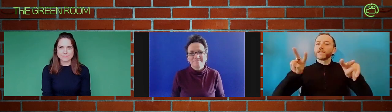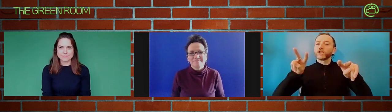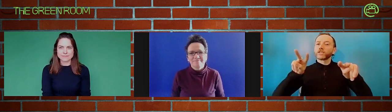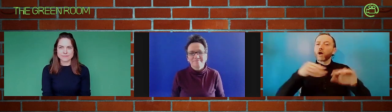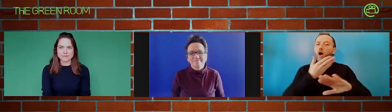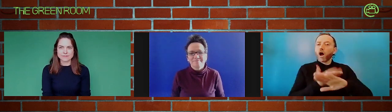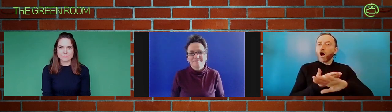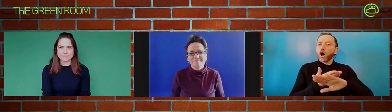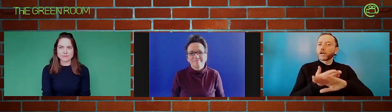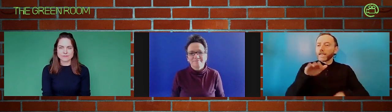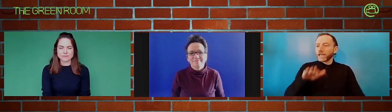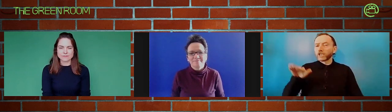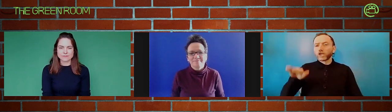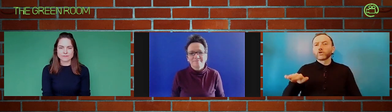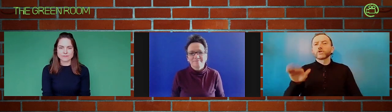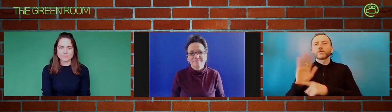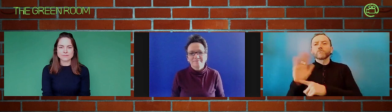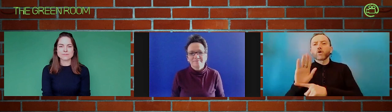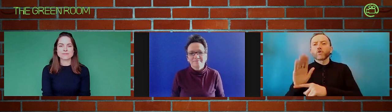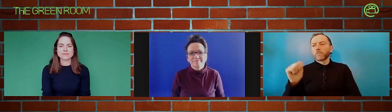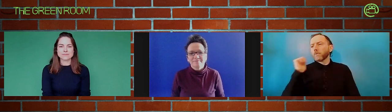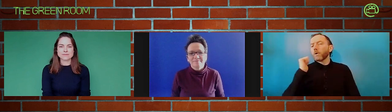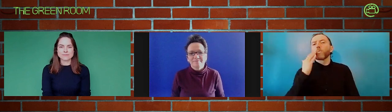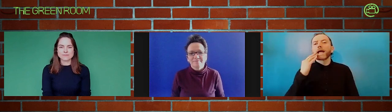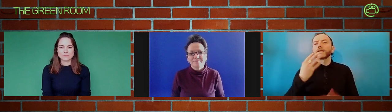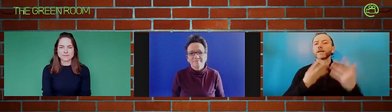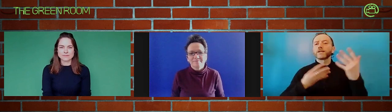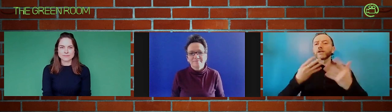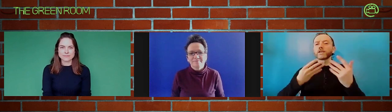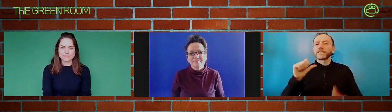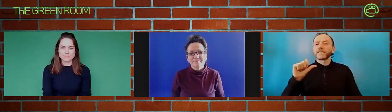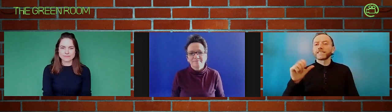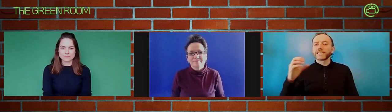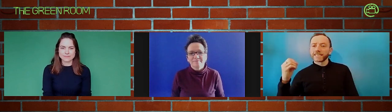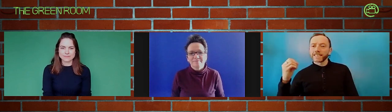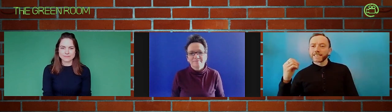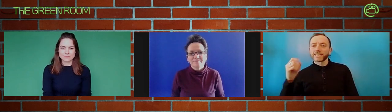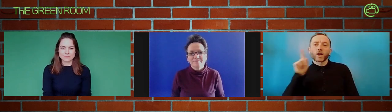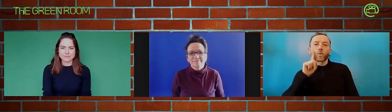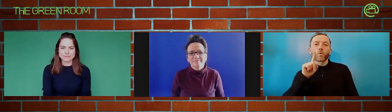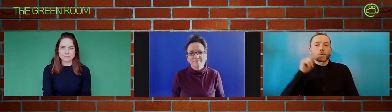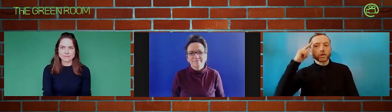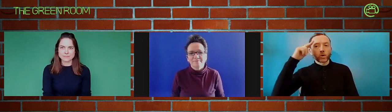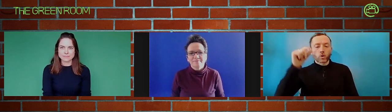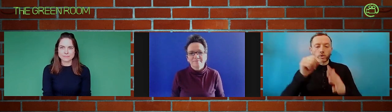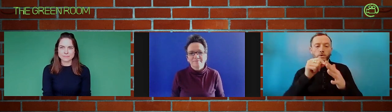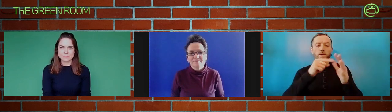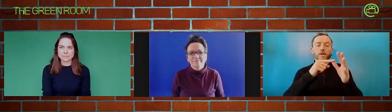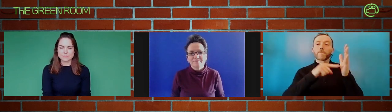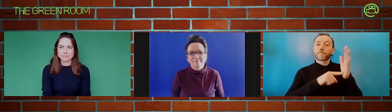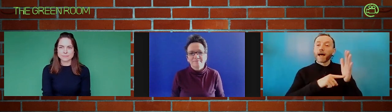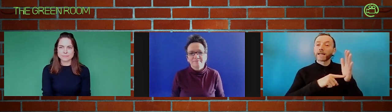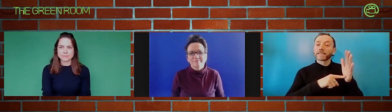from the 60s, with a woman called Pat Keysell. Who I think she was a teacher of